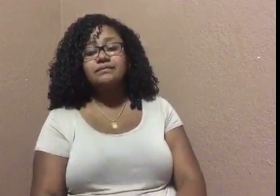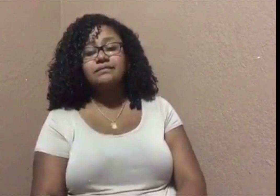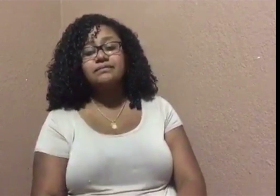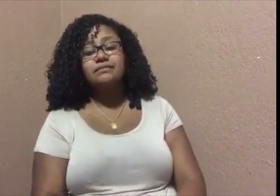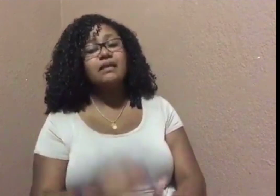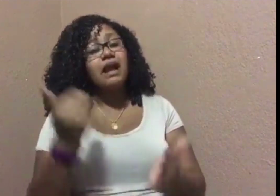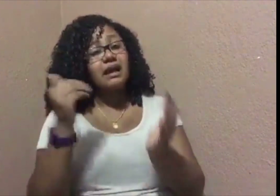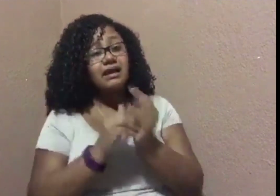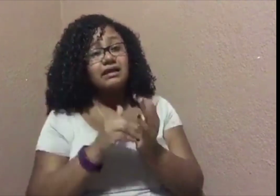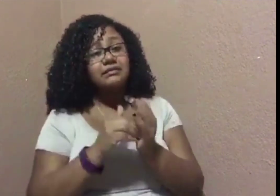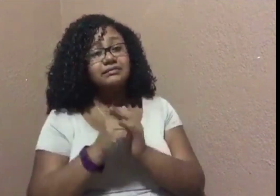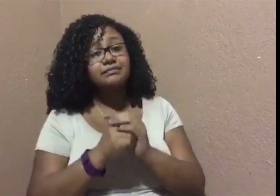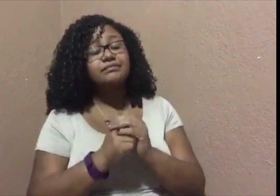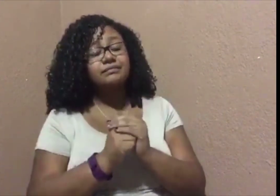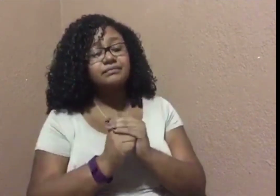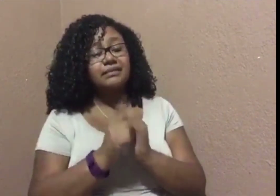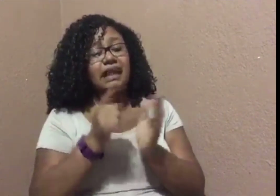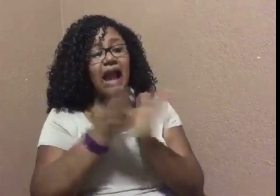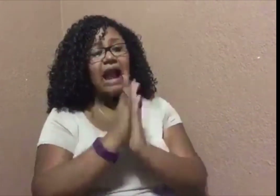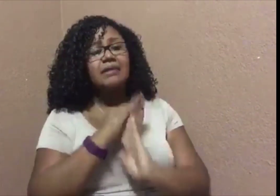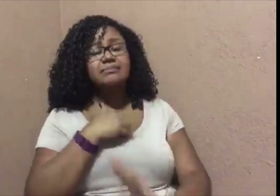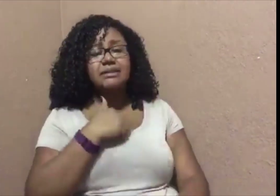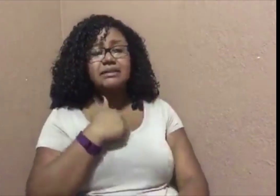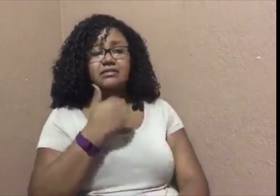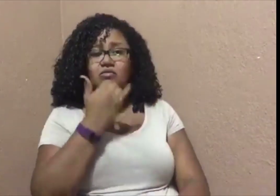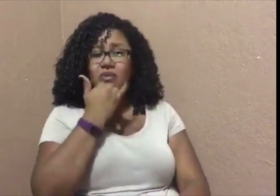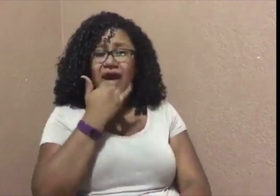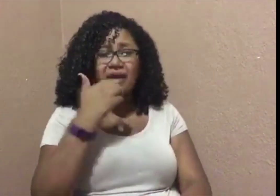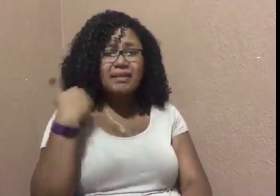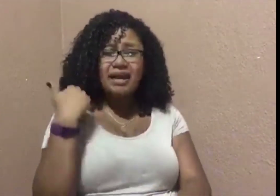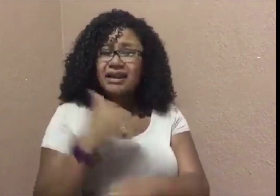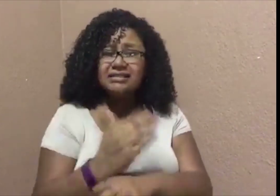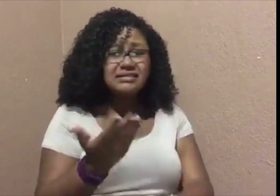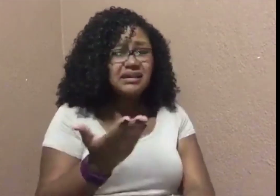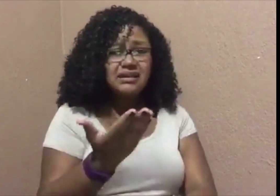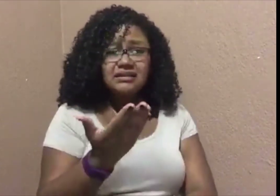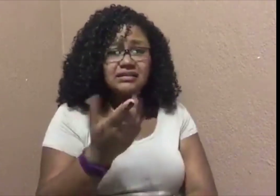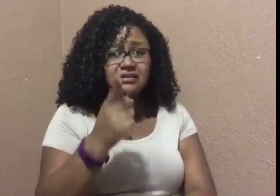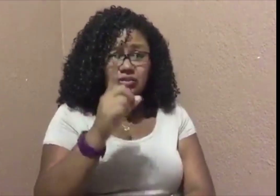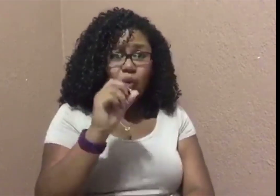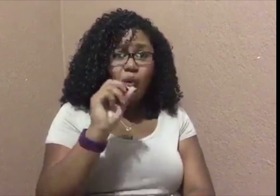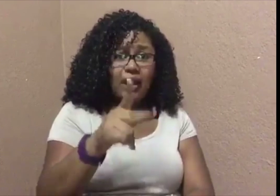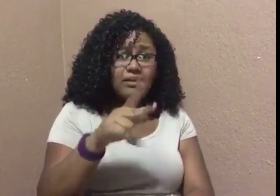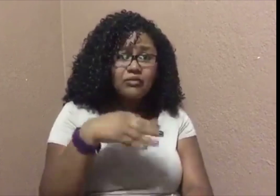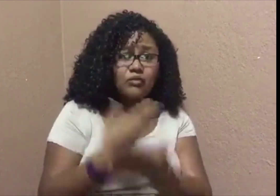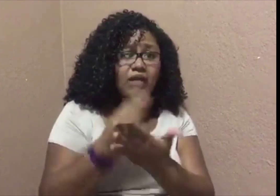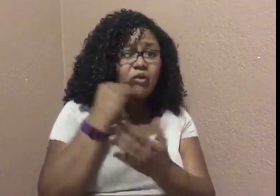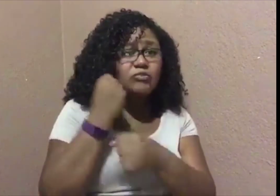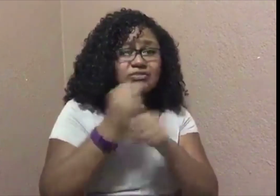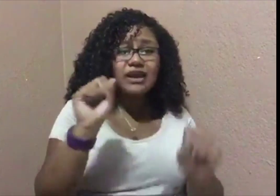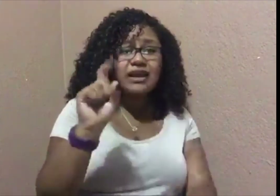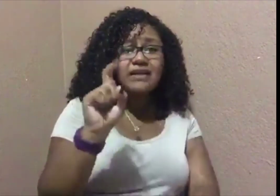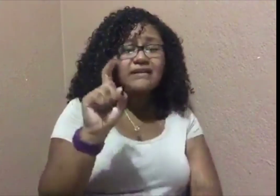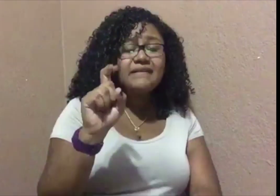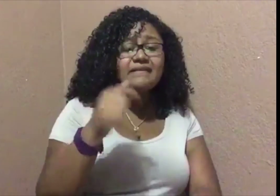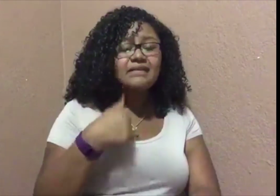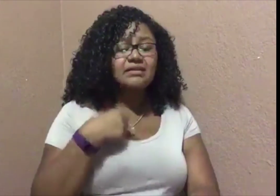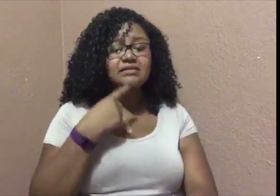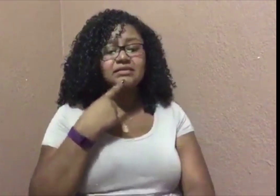Again, he asked me, “What happened last night? Did you make it home okay?”